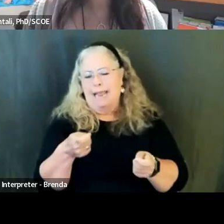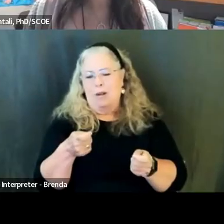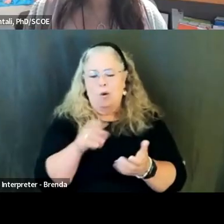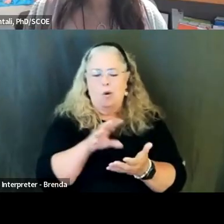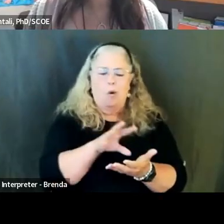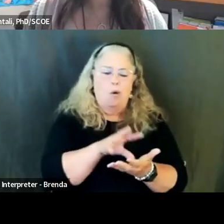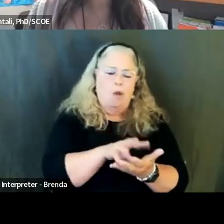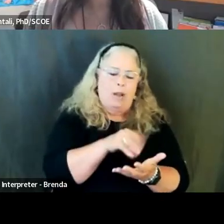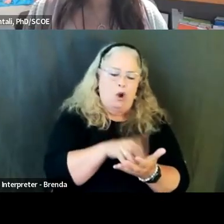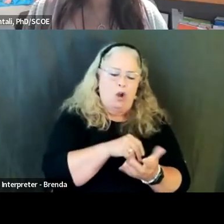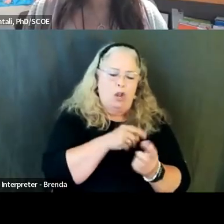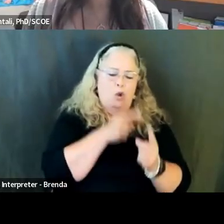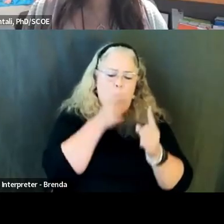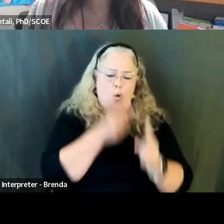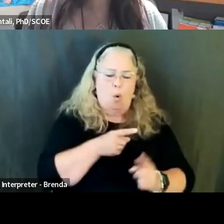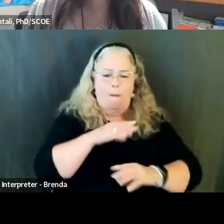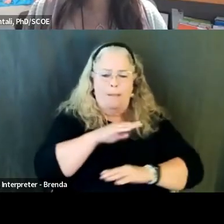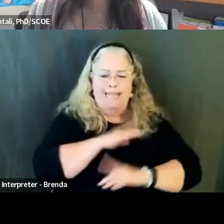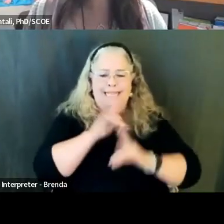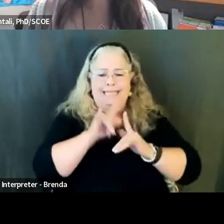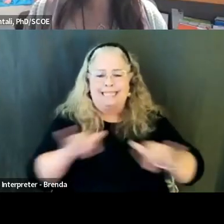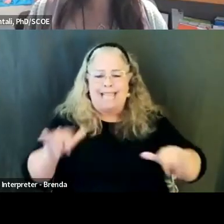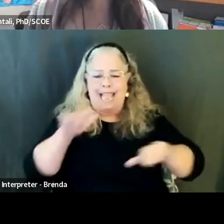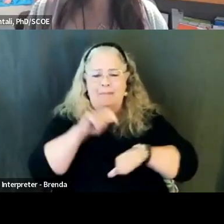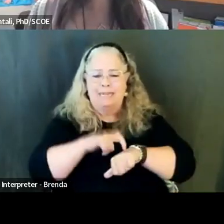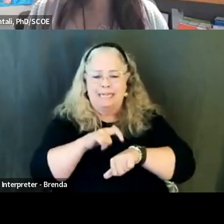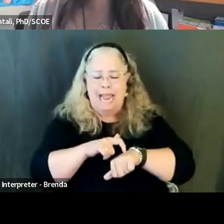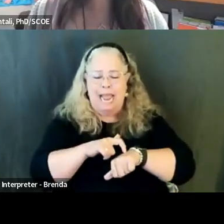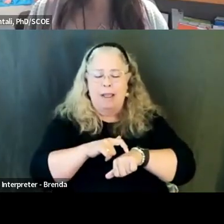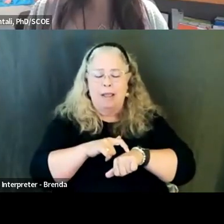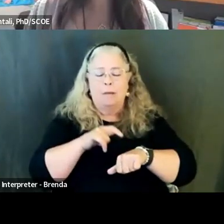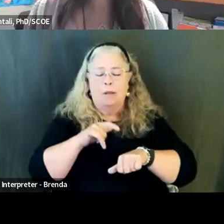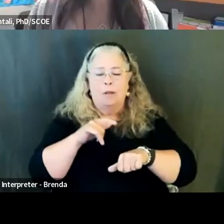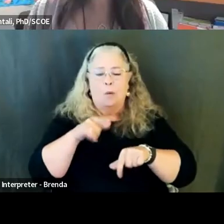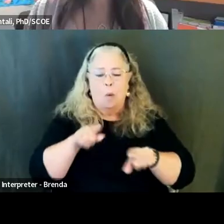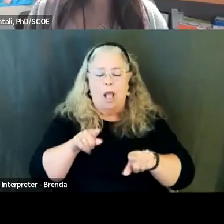being met at the exact same time the child is driving what is being learned or how they're